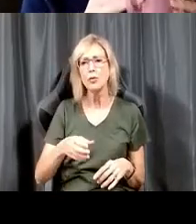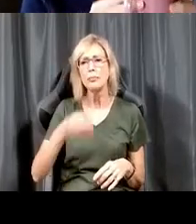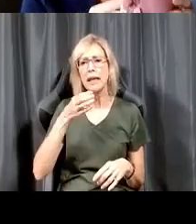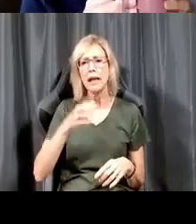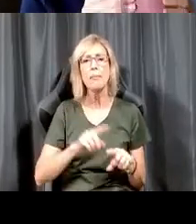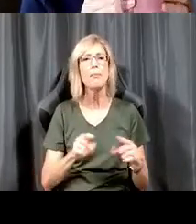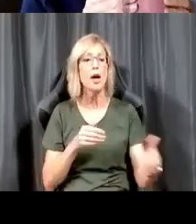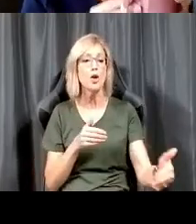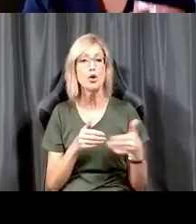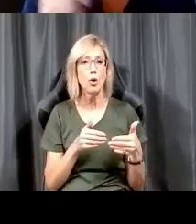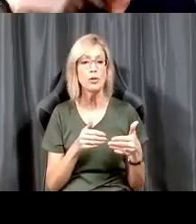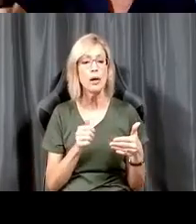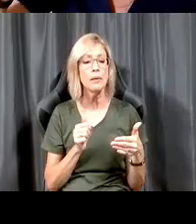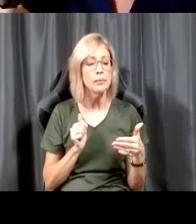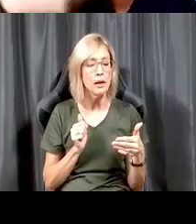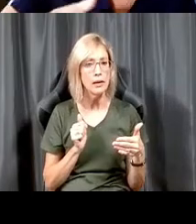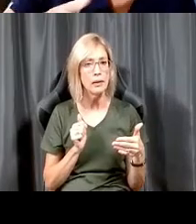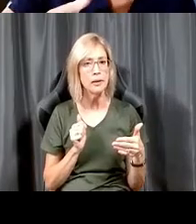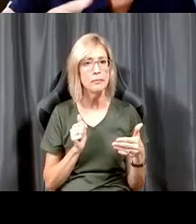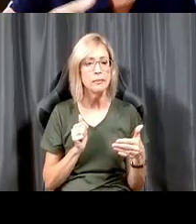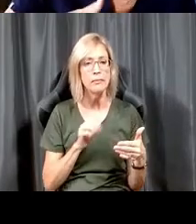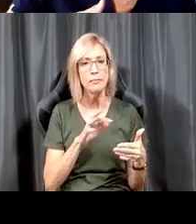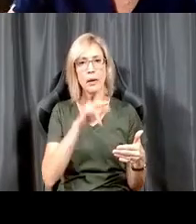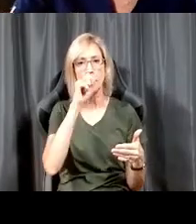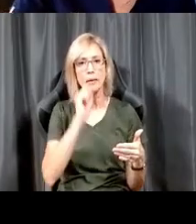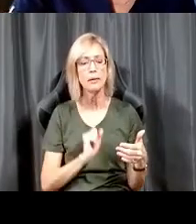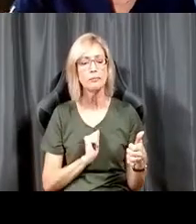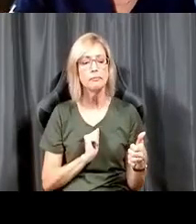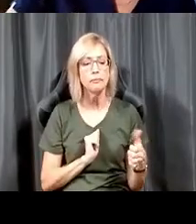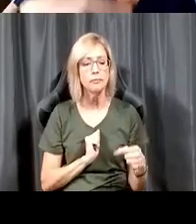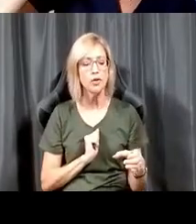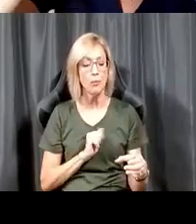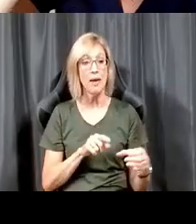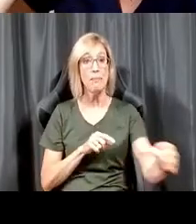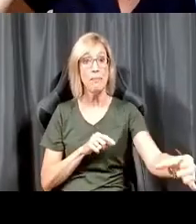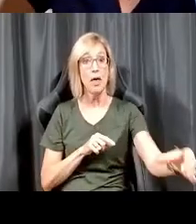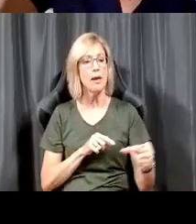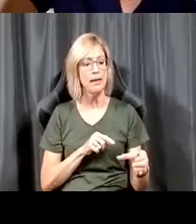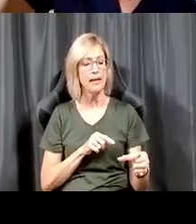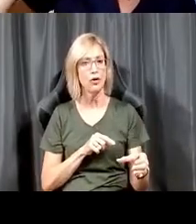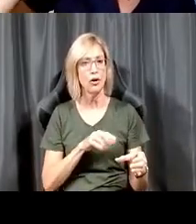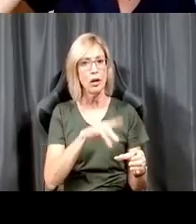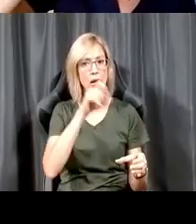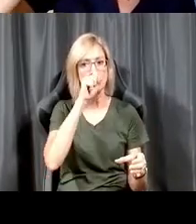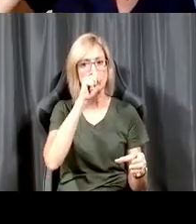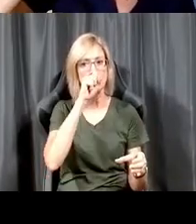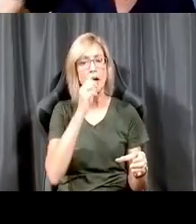close to them where they're actively smelling what it is. Because there's a connection between our smell and taste.